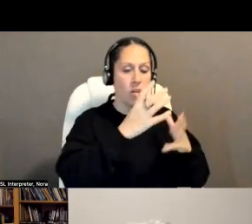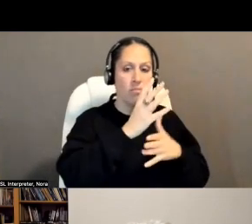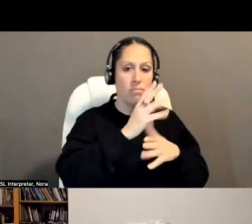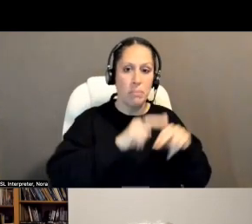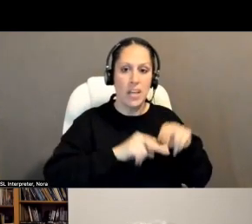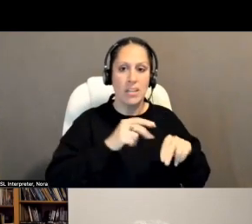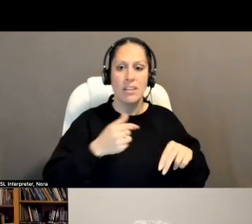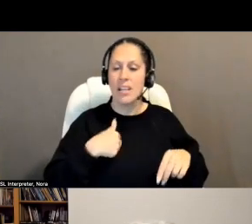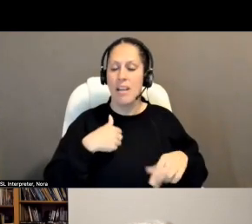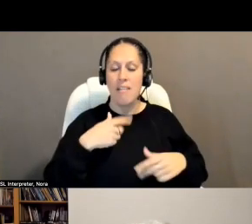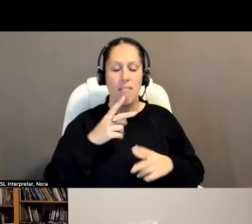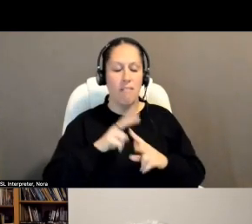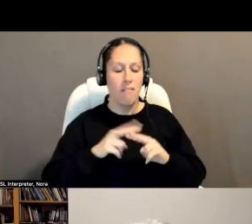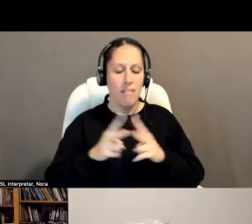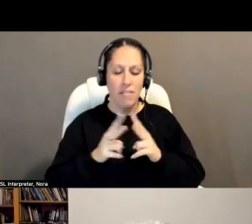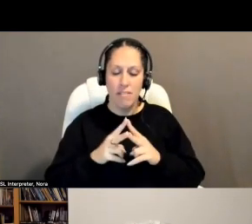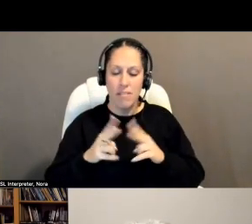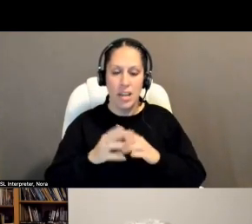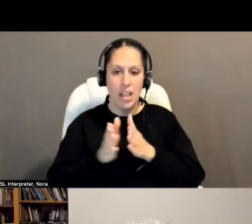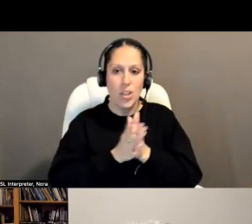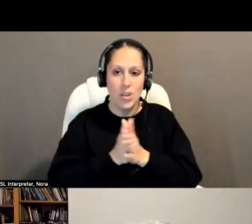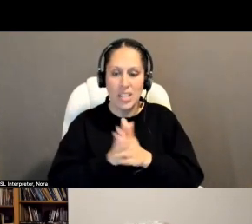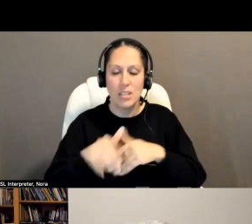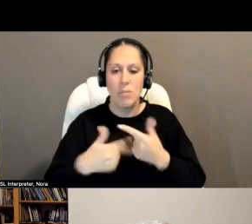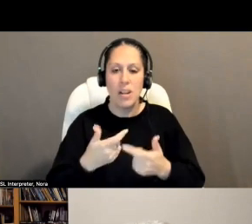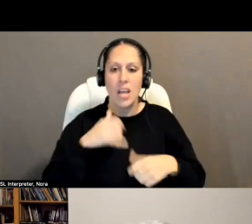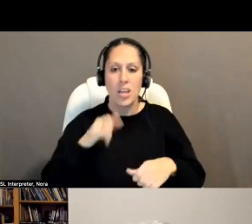always been very enthusiastic about, that I can kind of go on about for a while.